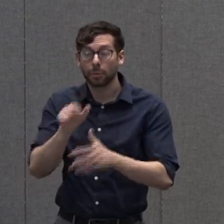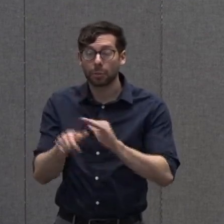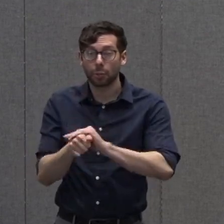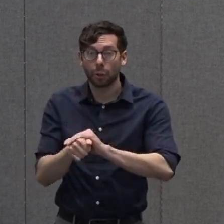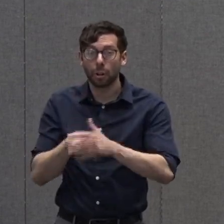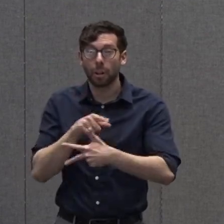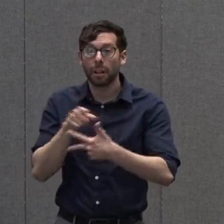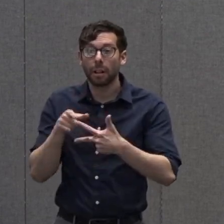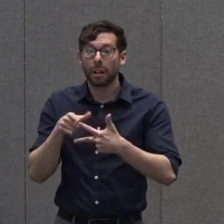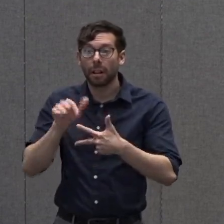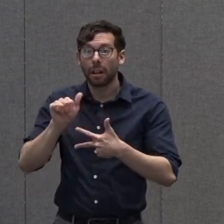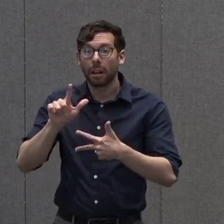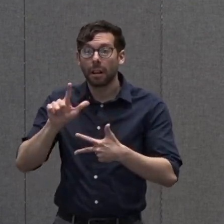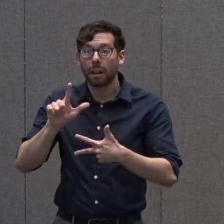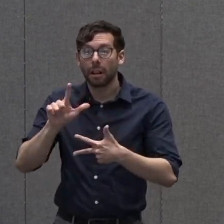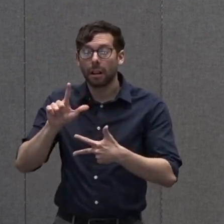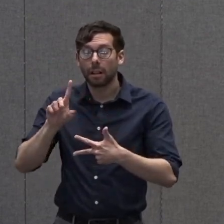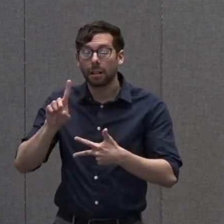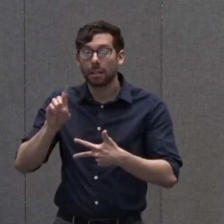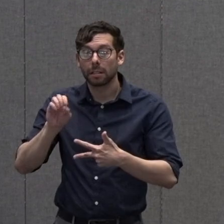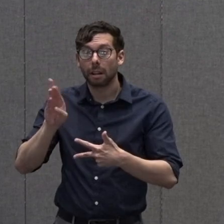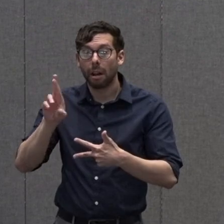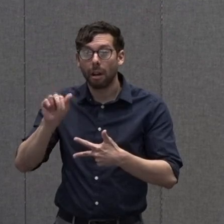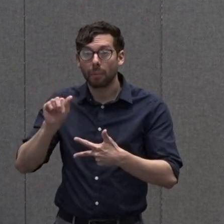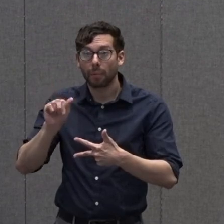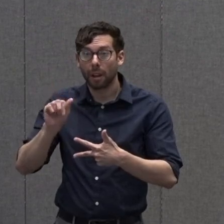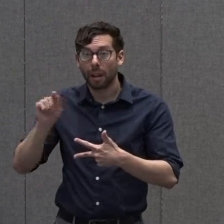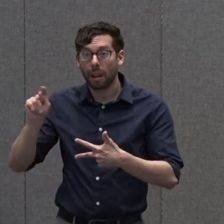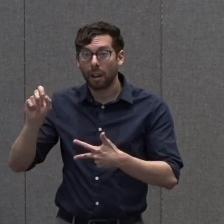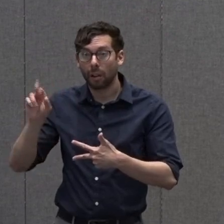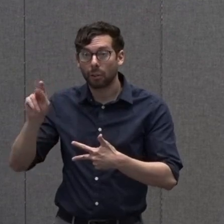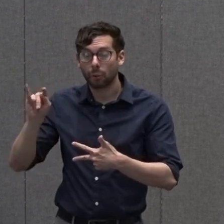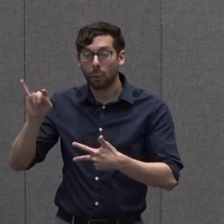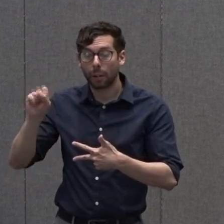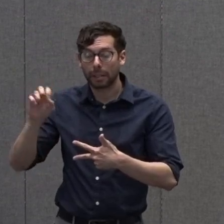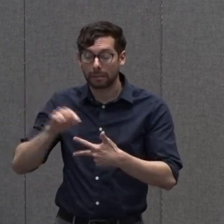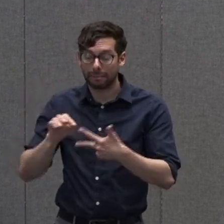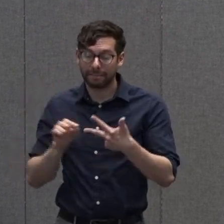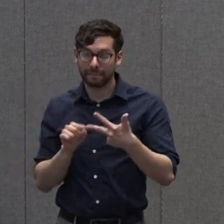Now, can he feel this, when I'm rubbing on his shell here? He can. - He can feel that.